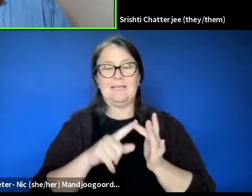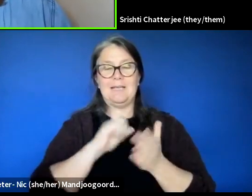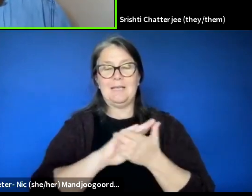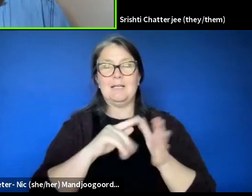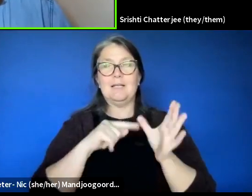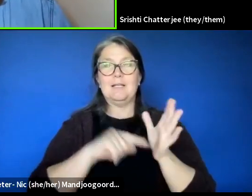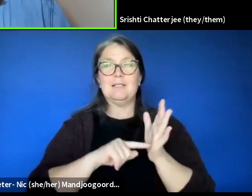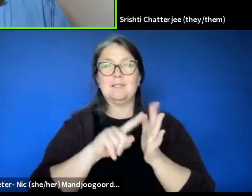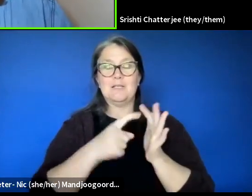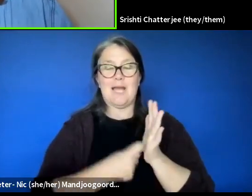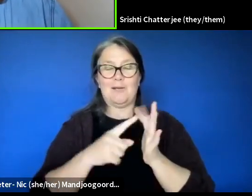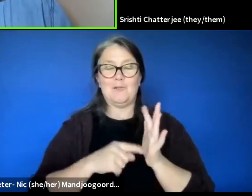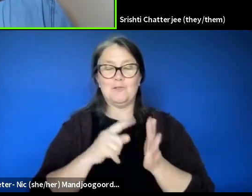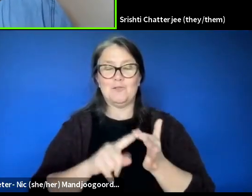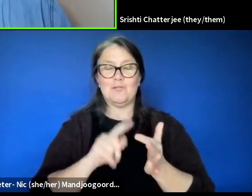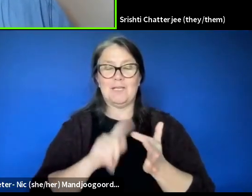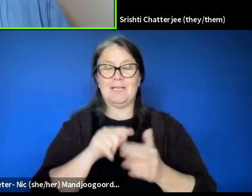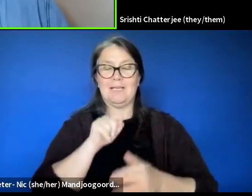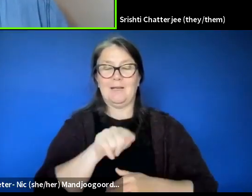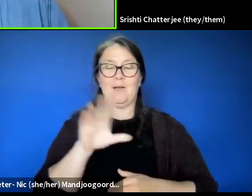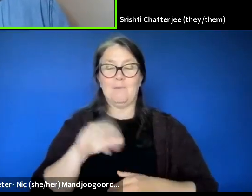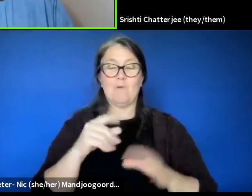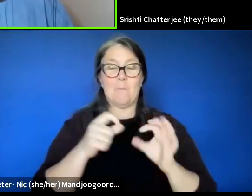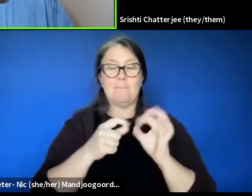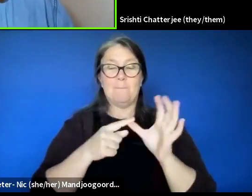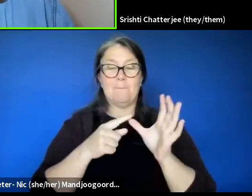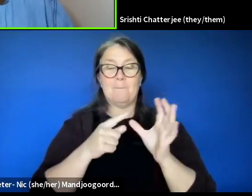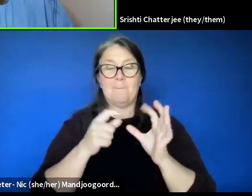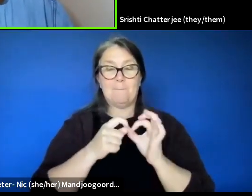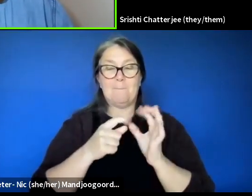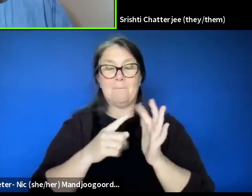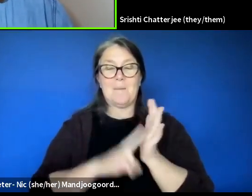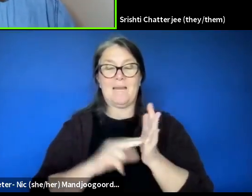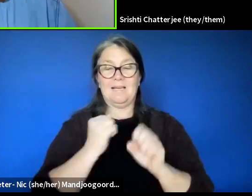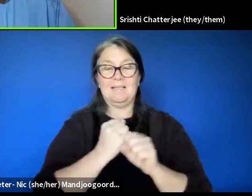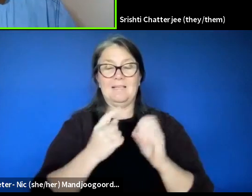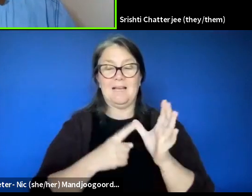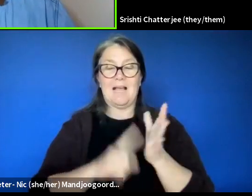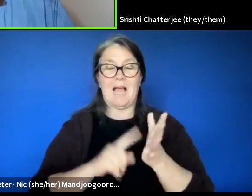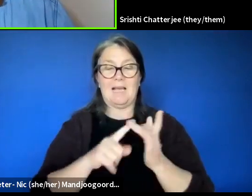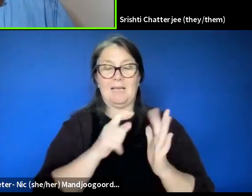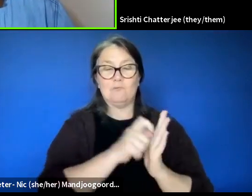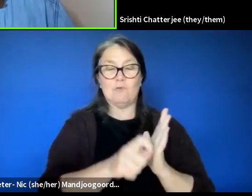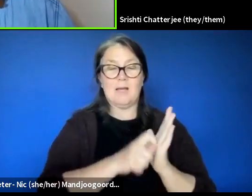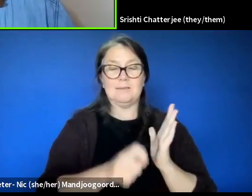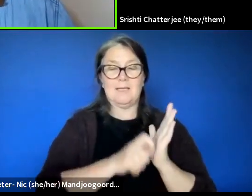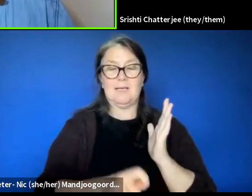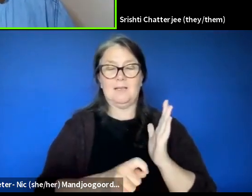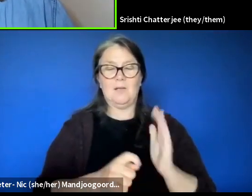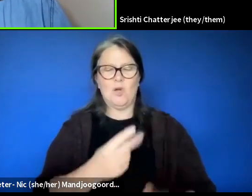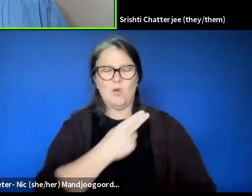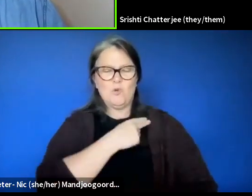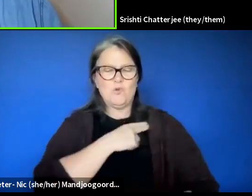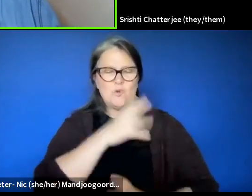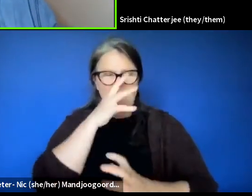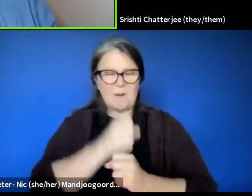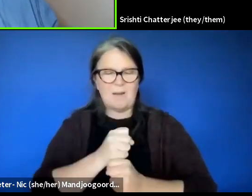seeds, they there is a bangle seeds, they there is a bengali writer unionist and community organizer. Where is it organizer resident mom friend. and bonus and bonafide cook, they have and bonafide cook. They are